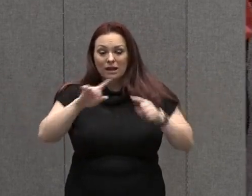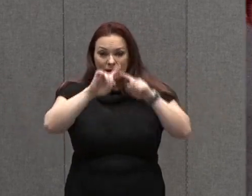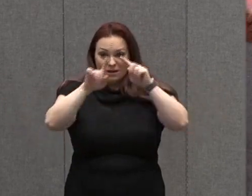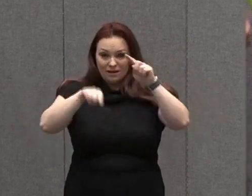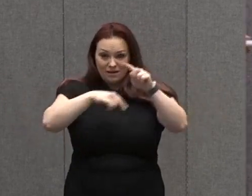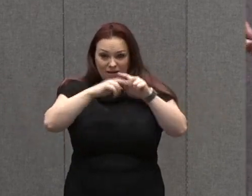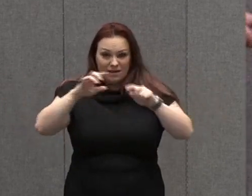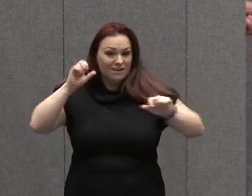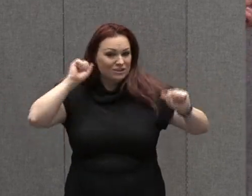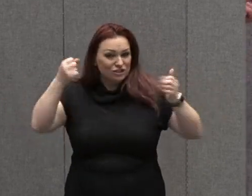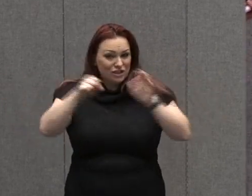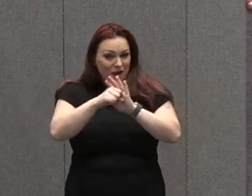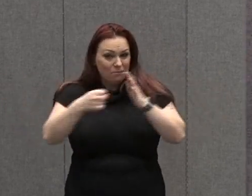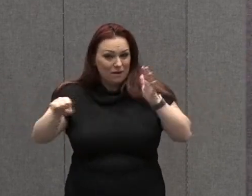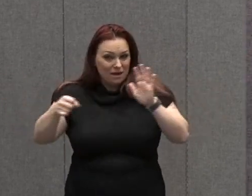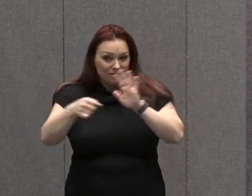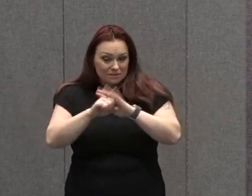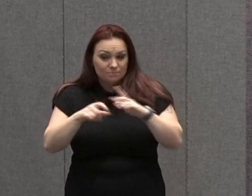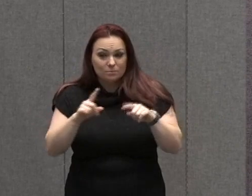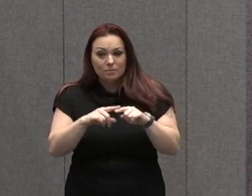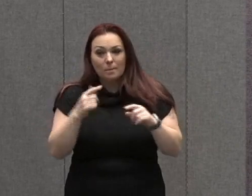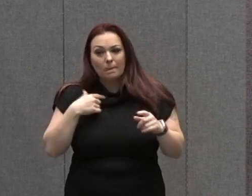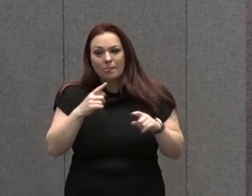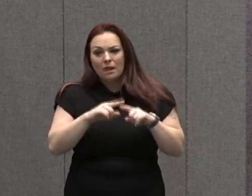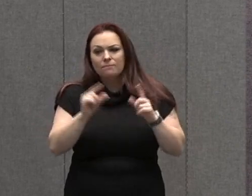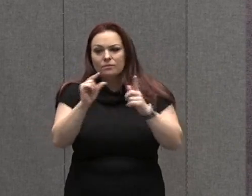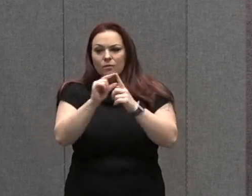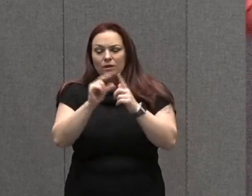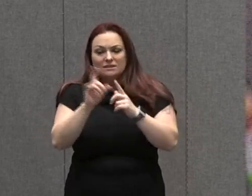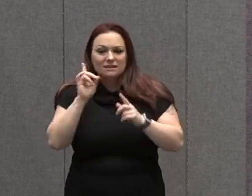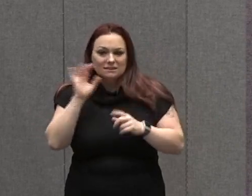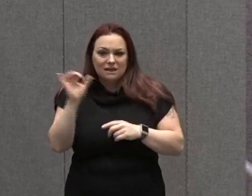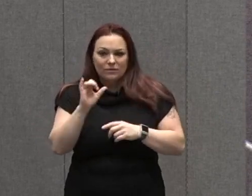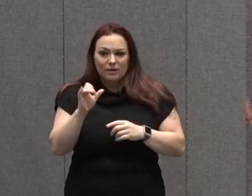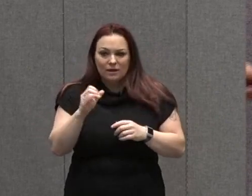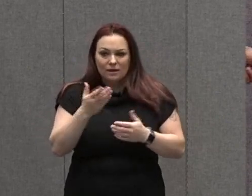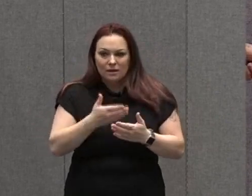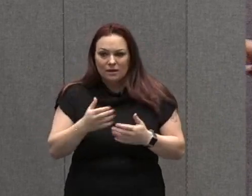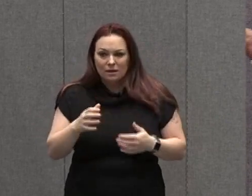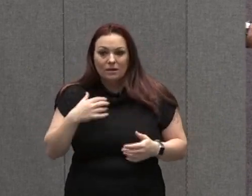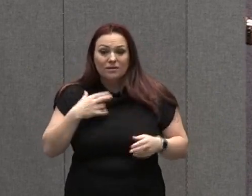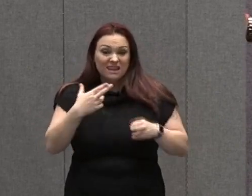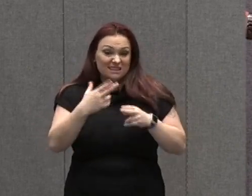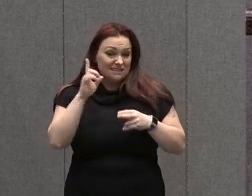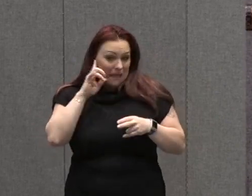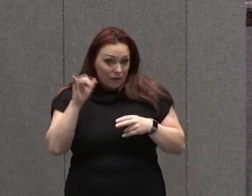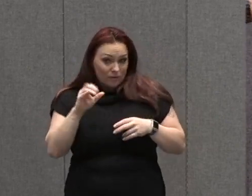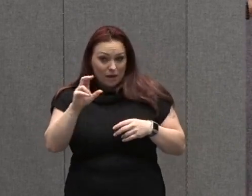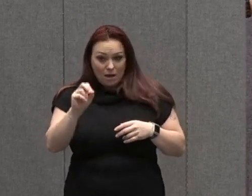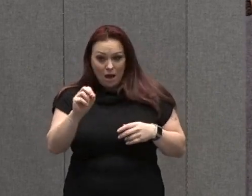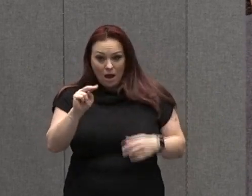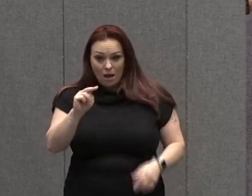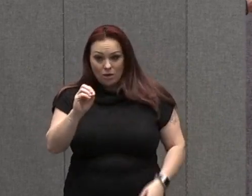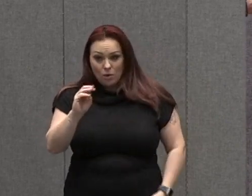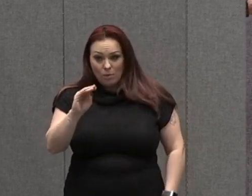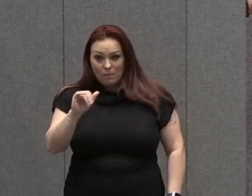Right! And so then we have words that can kind of sound like all these instruments, that means onomatopoeia. Like under the drums, you might want